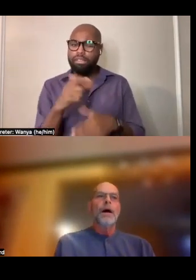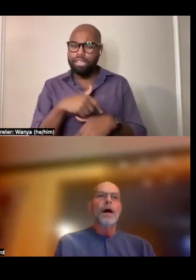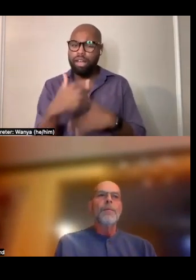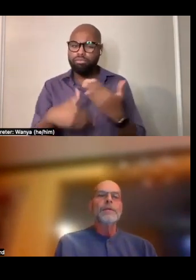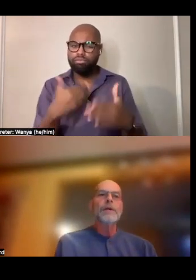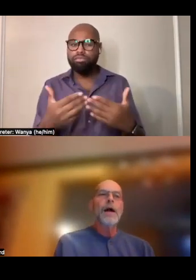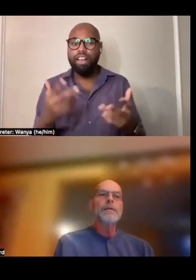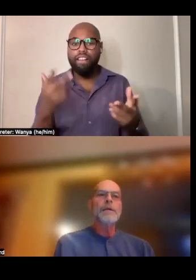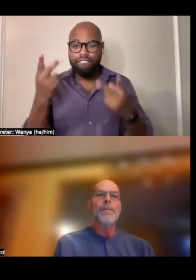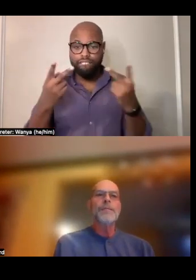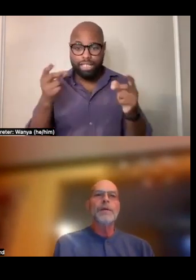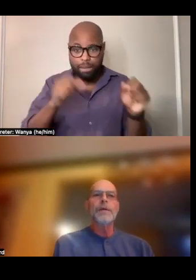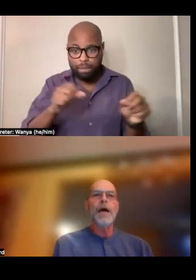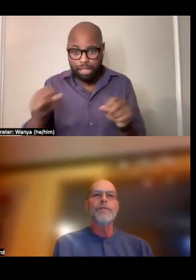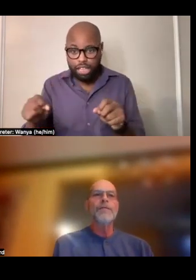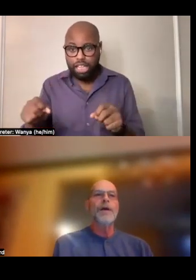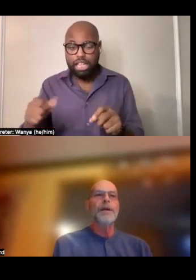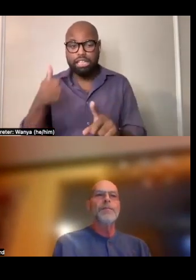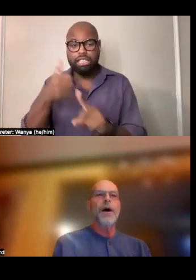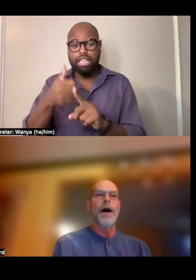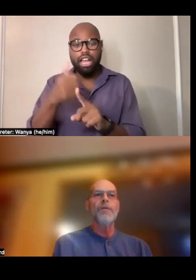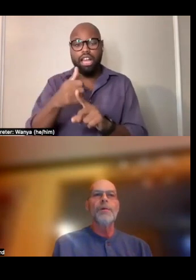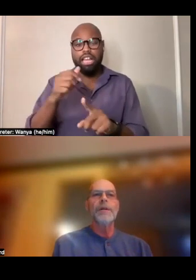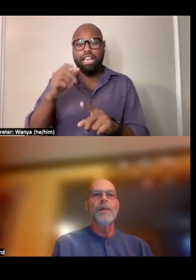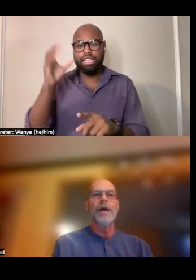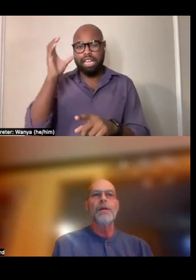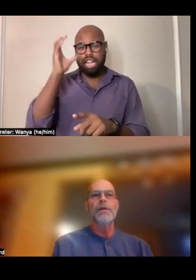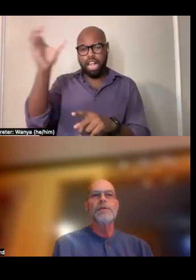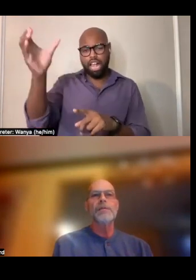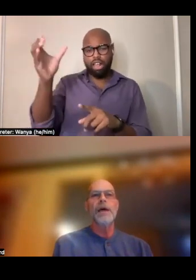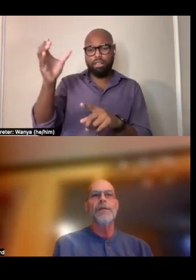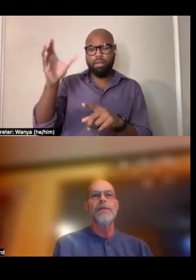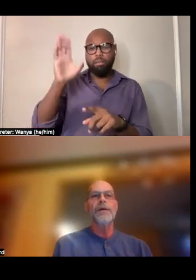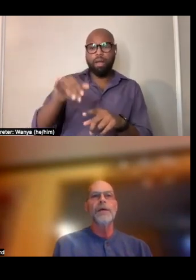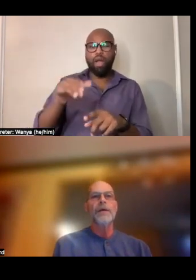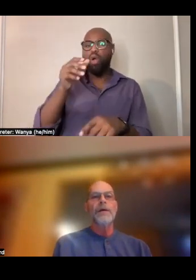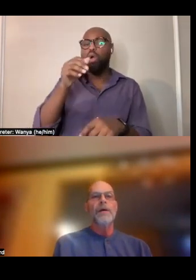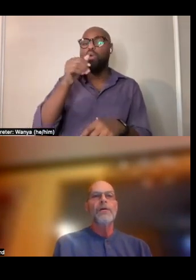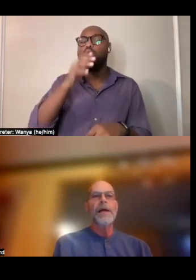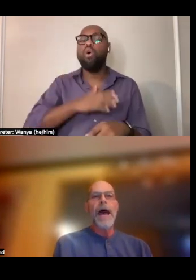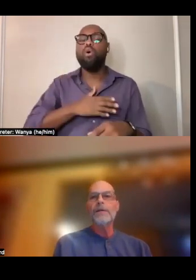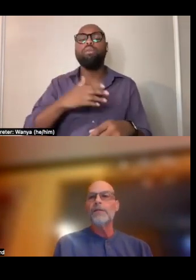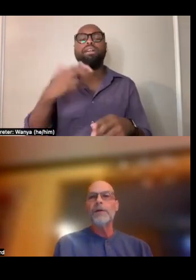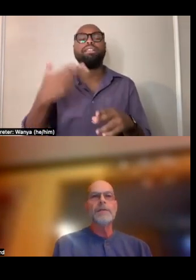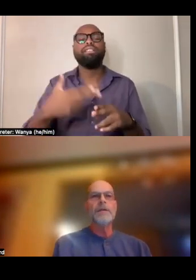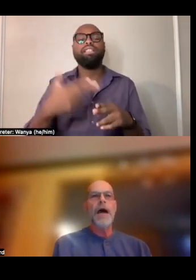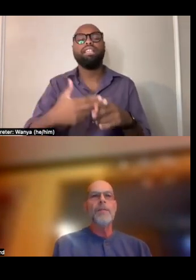It's a concept invented by a woman named Eleanor Smith, a great activist and ADAPT